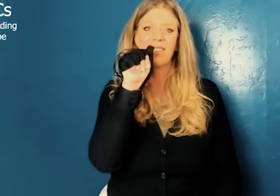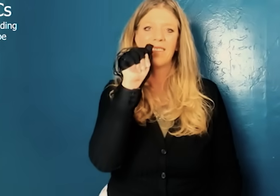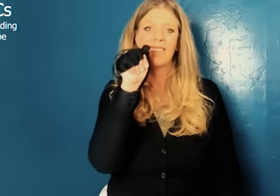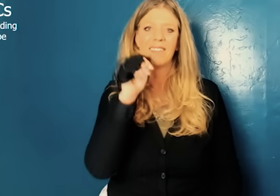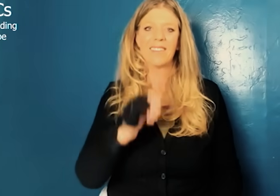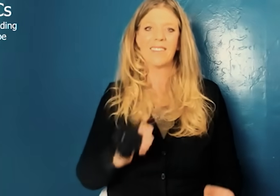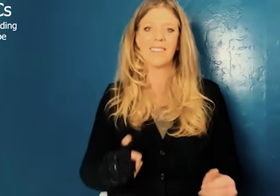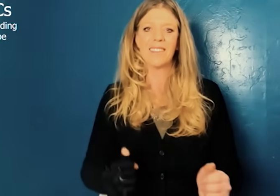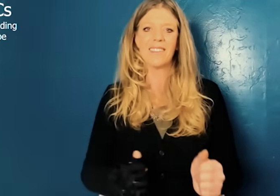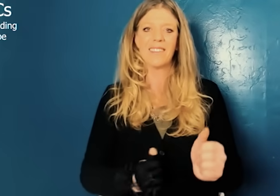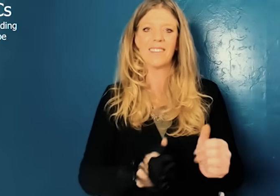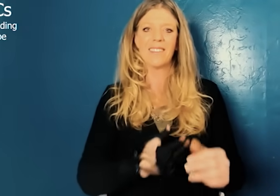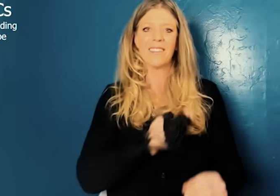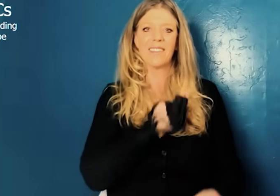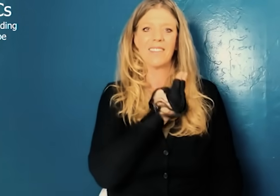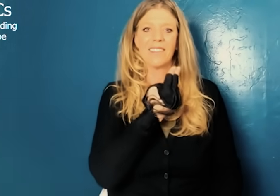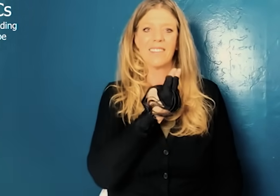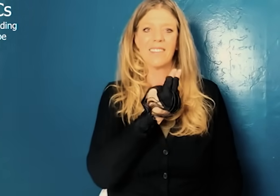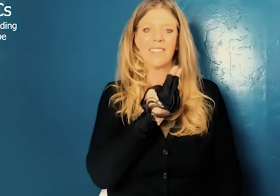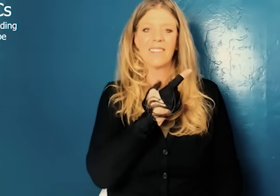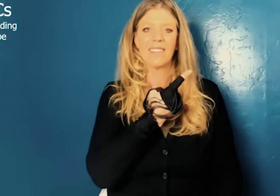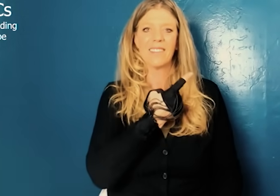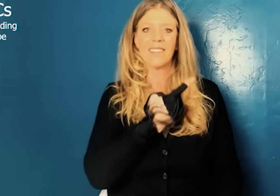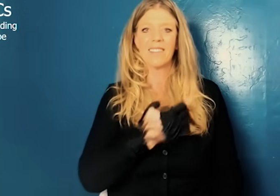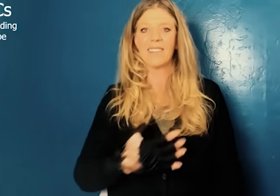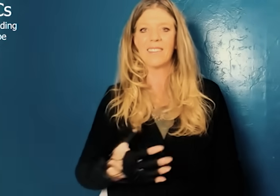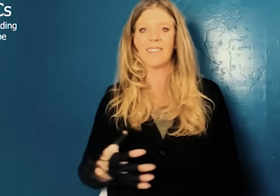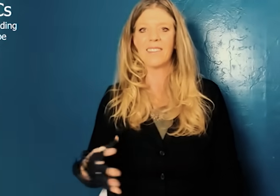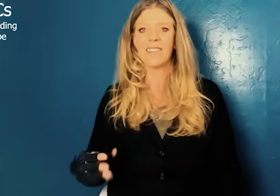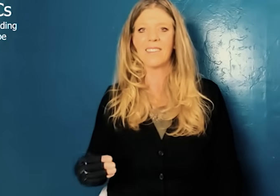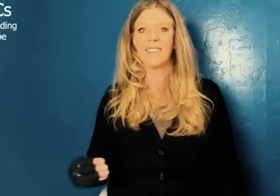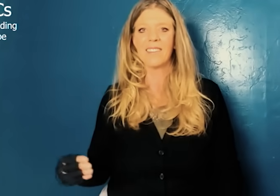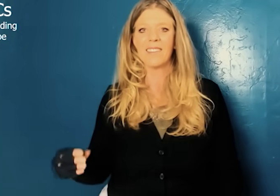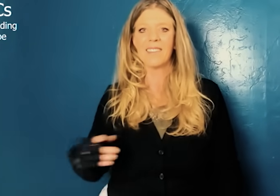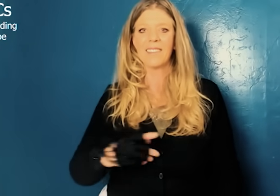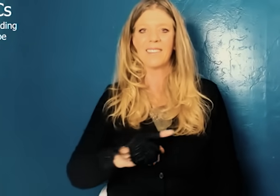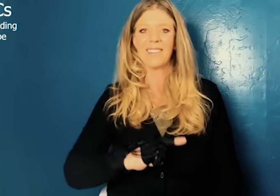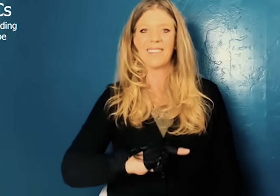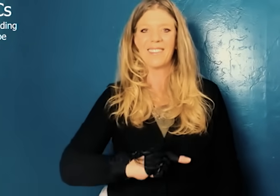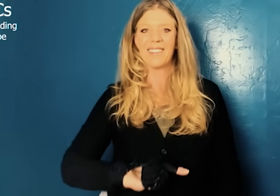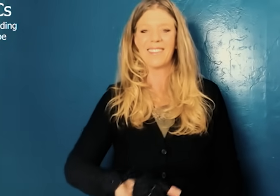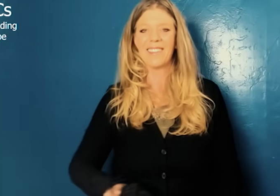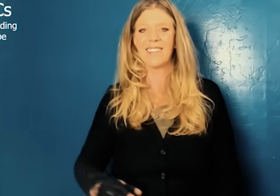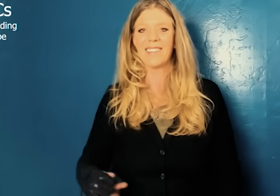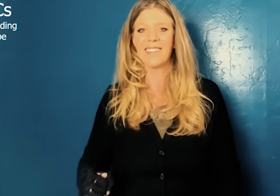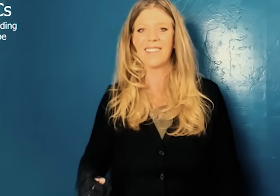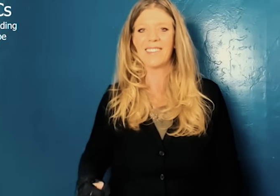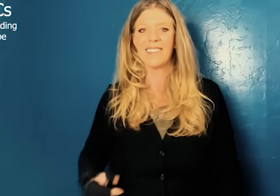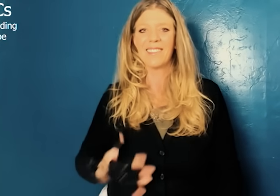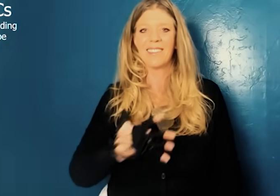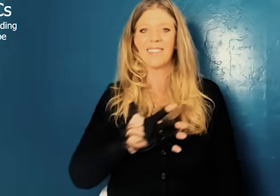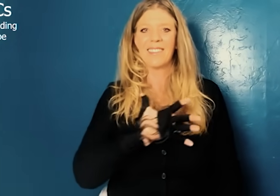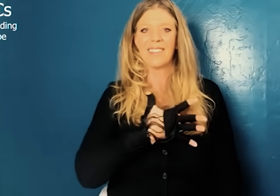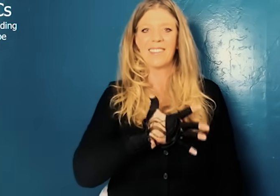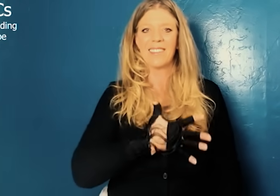am with VoiceSign and this is